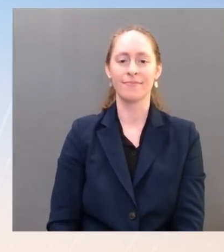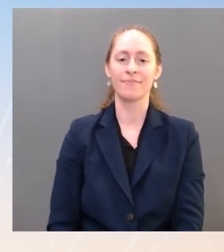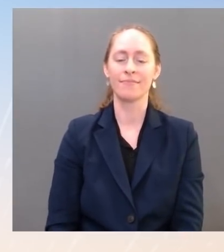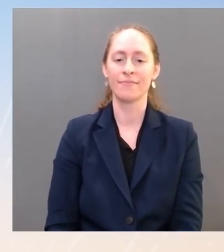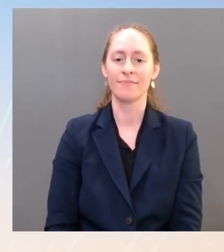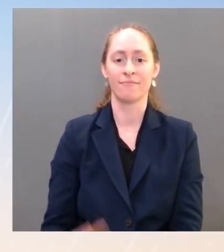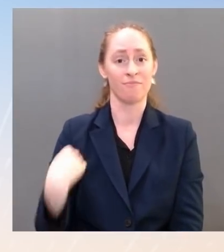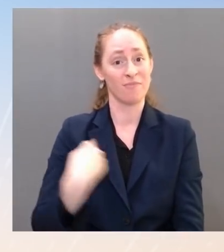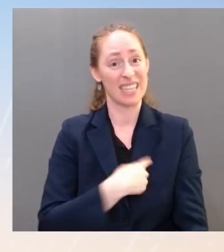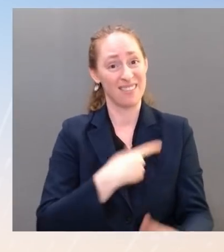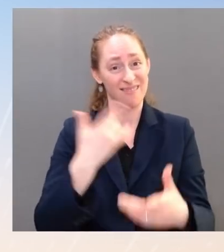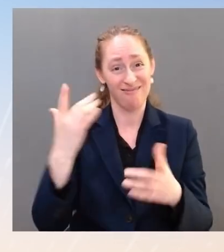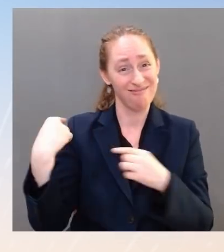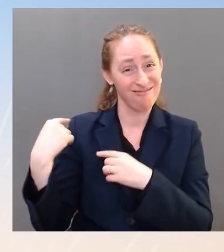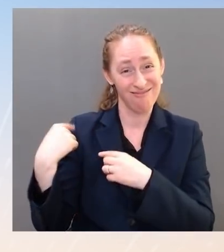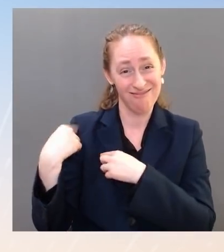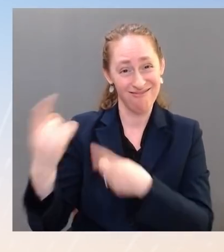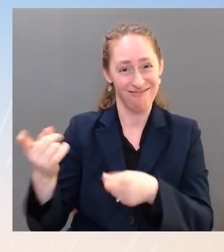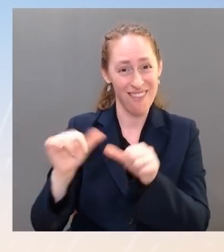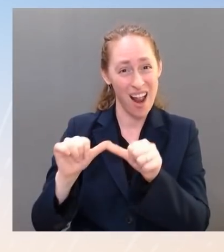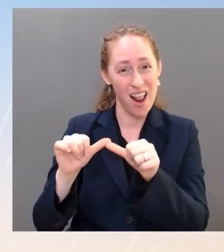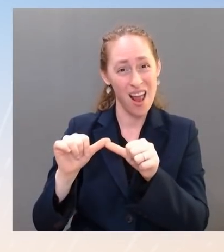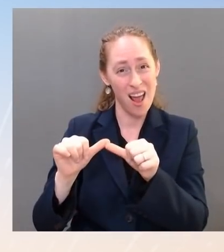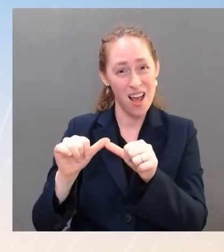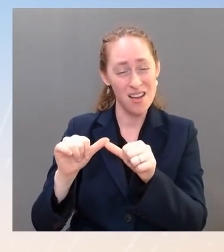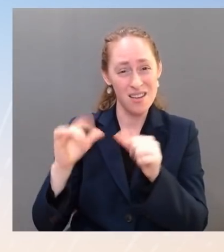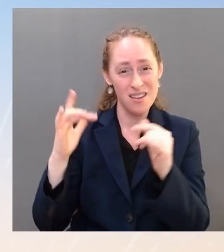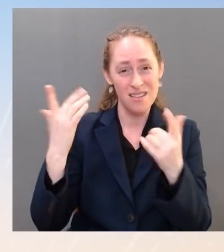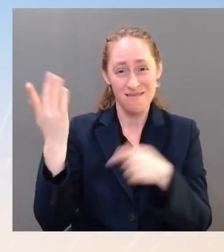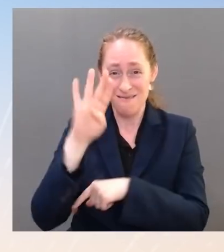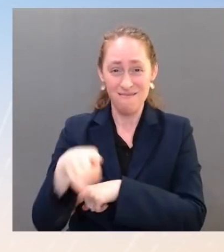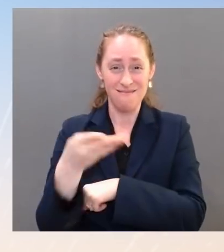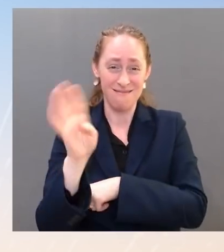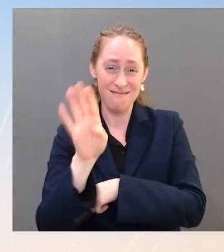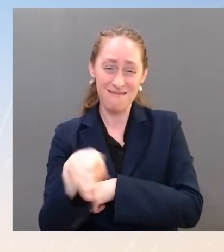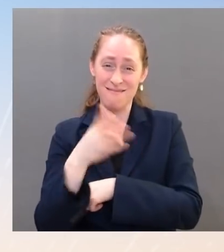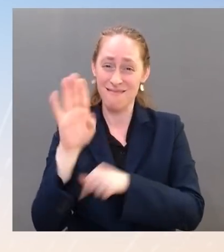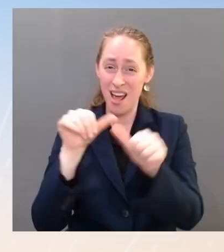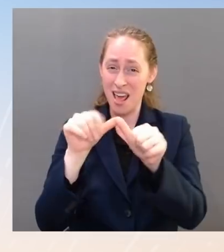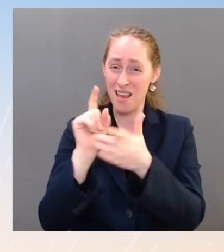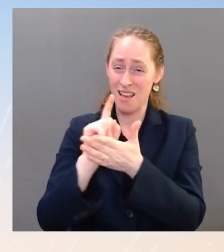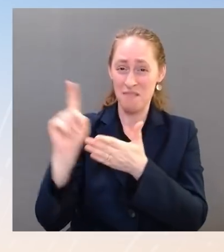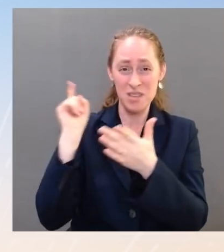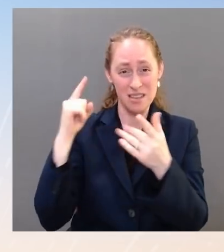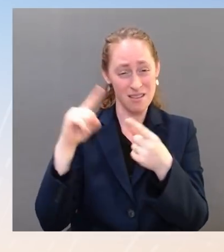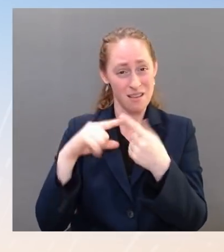in direct contact out of the White House with every major manufacturer, existing manufacturer,